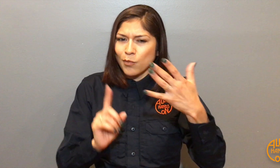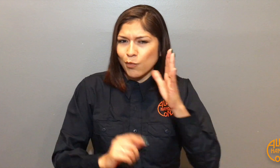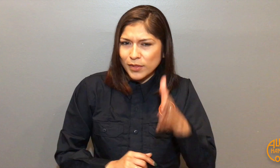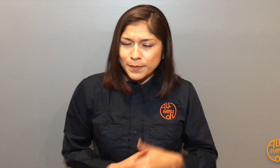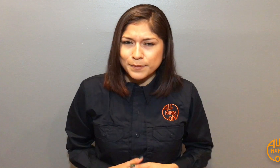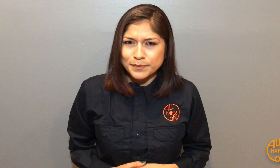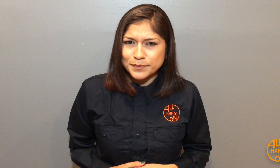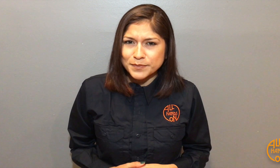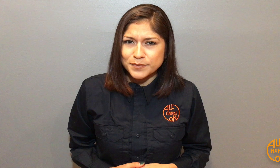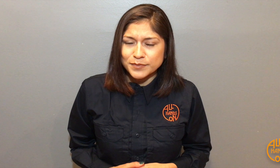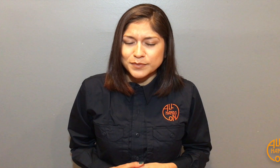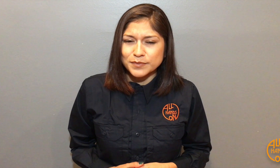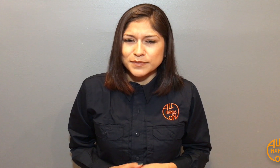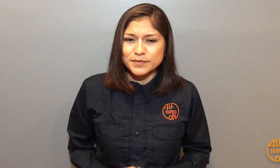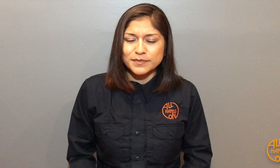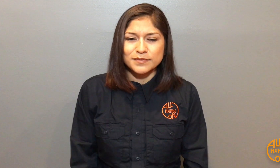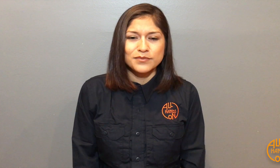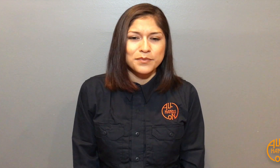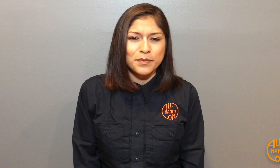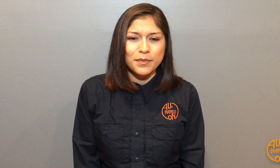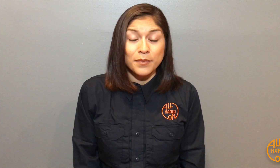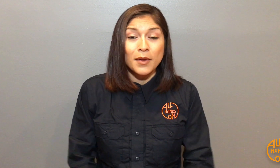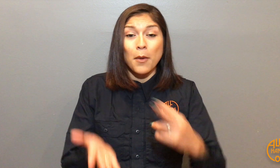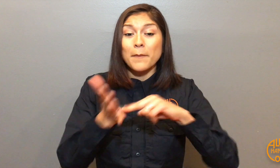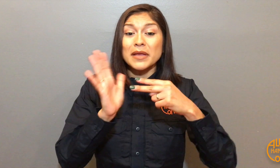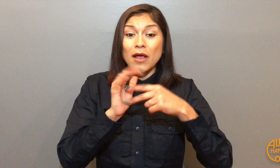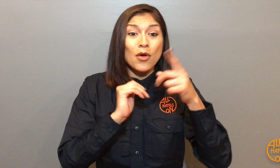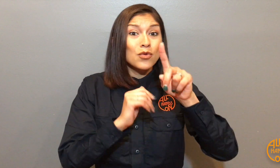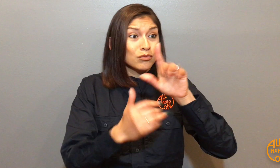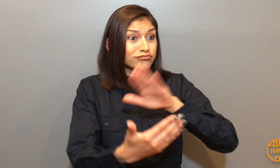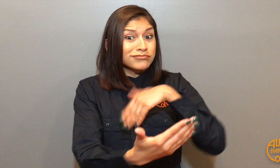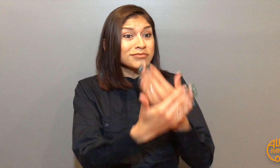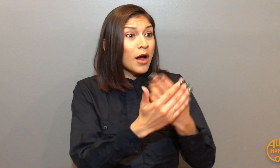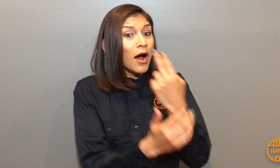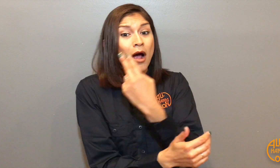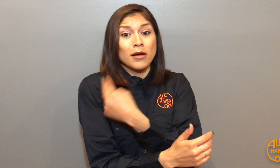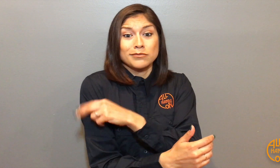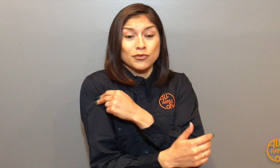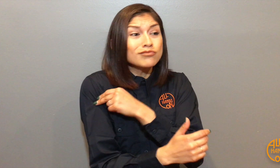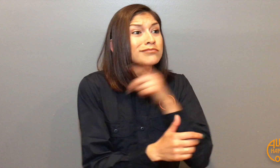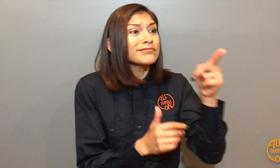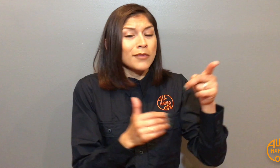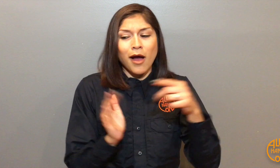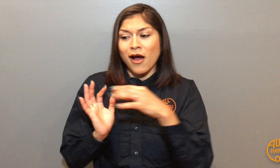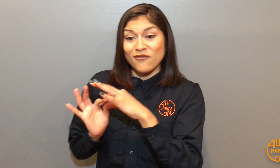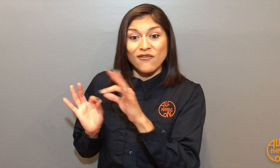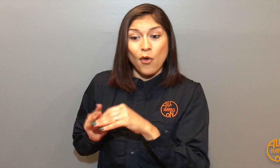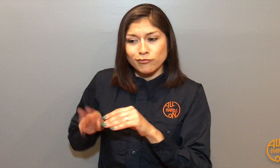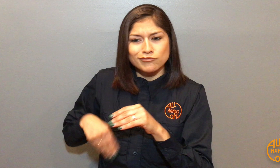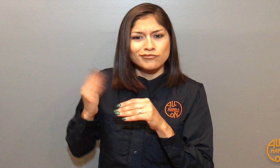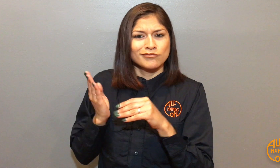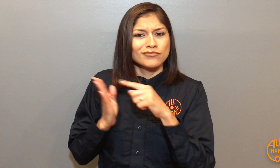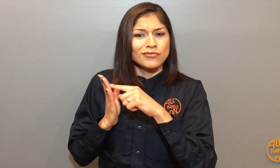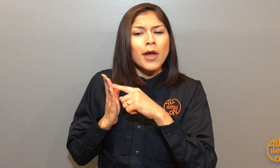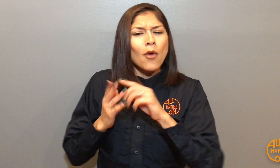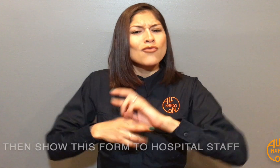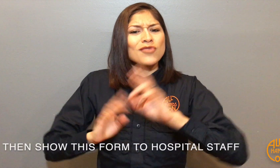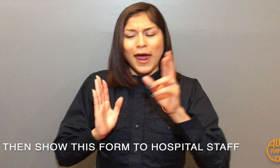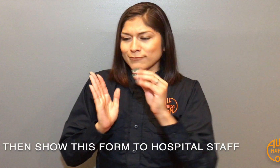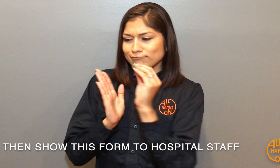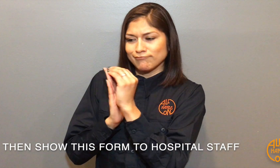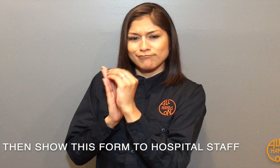into detail on some of these, let's say that you arrive at the hospital you'll